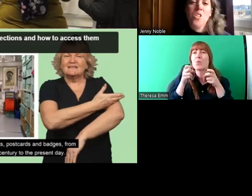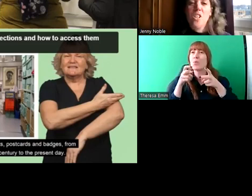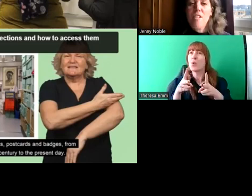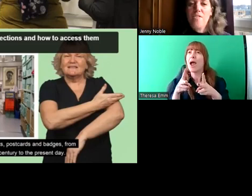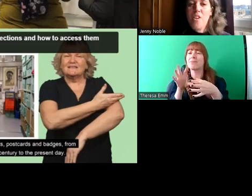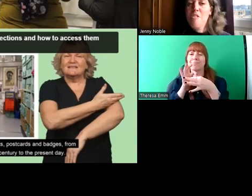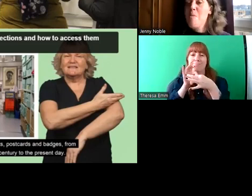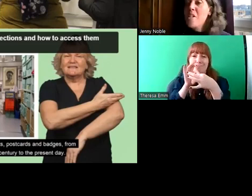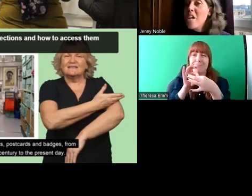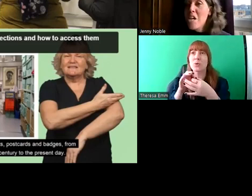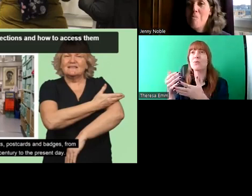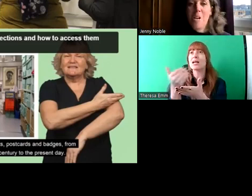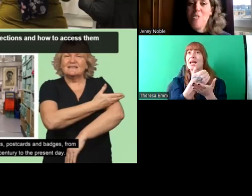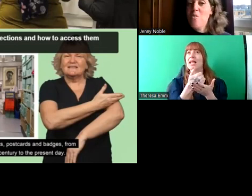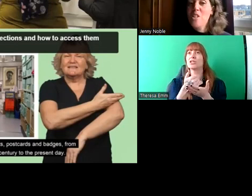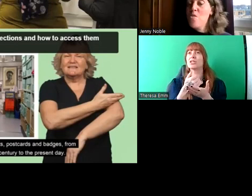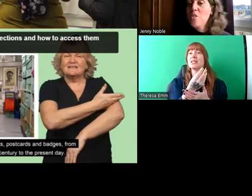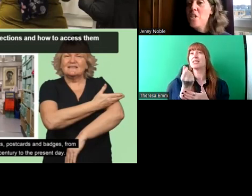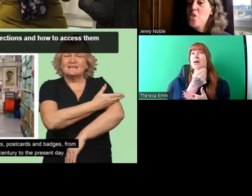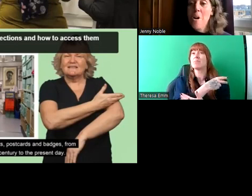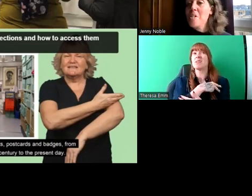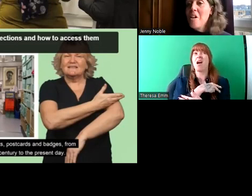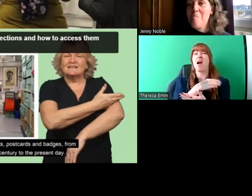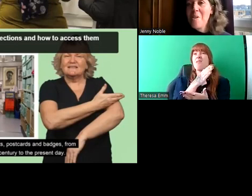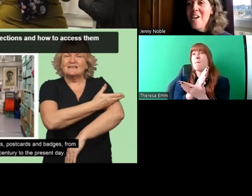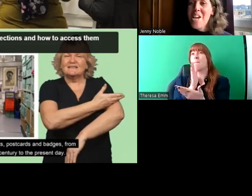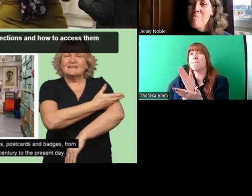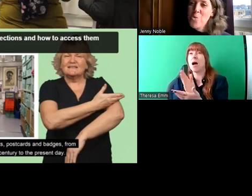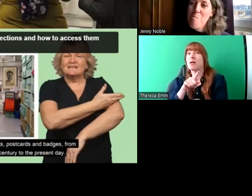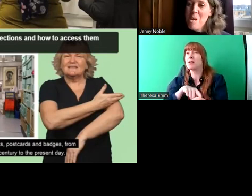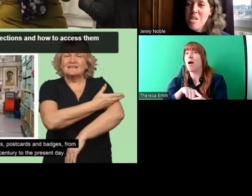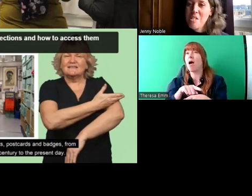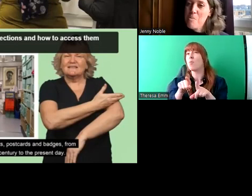our staff are part-time and, obviously, our volunteers are part-time, and so it may be some